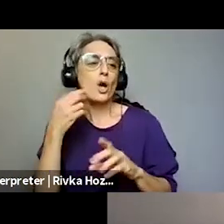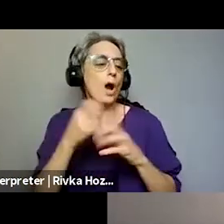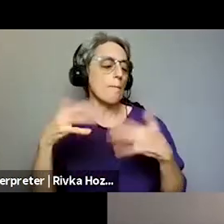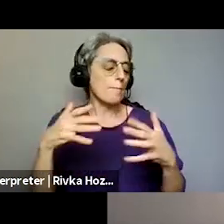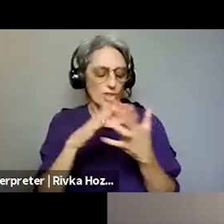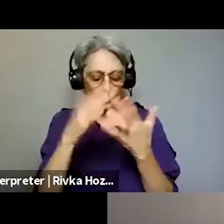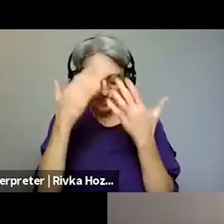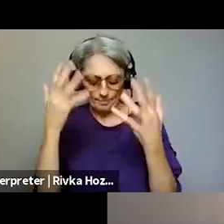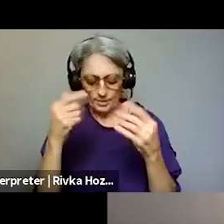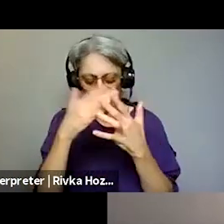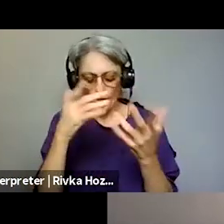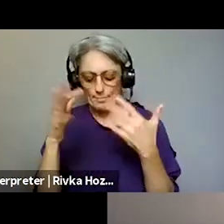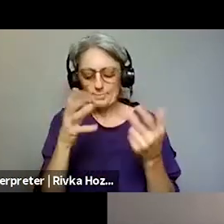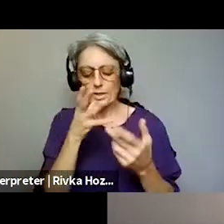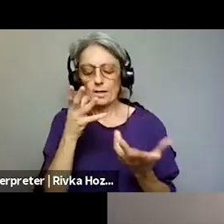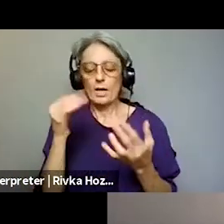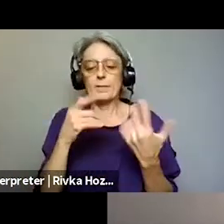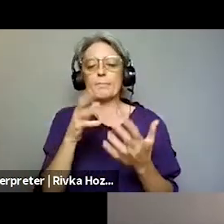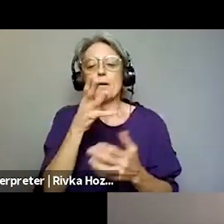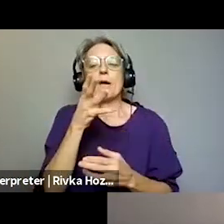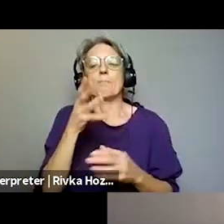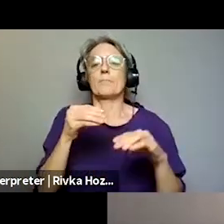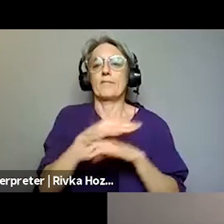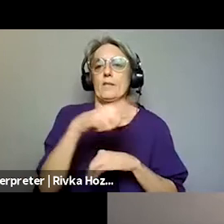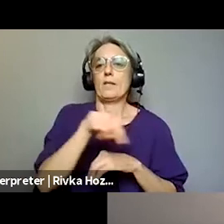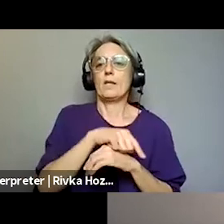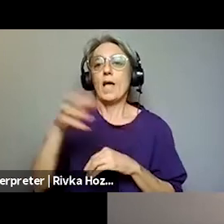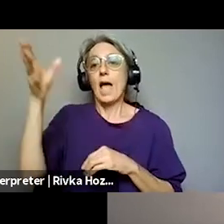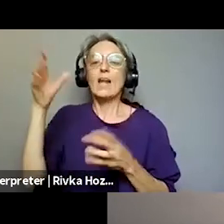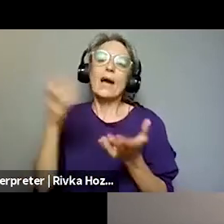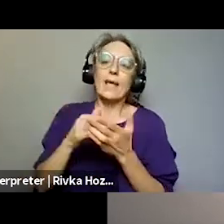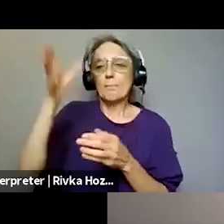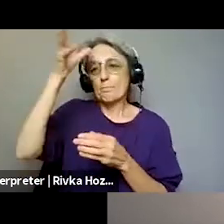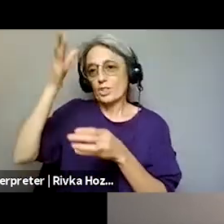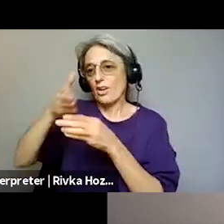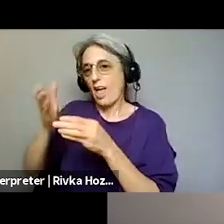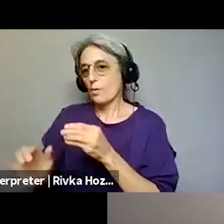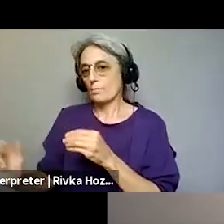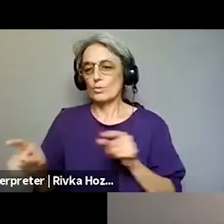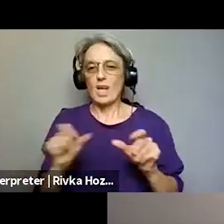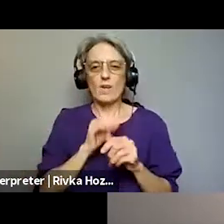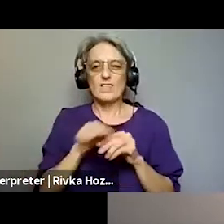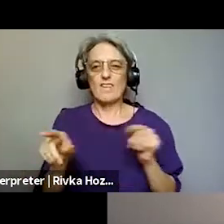the maternal and birth outcomes you know and again with paternal outcomes as well? [DR. AMANDA REICHARD:]